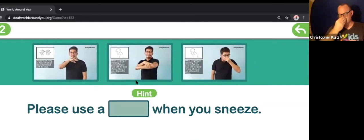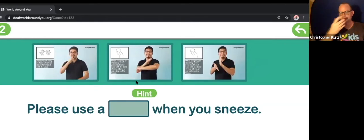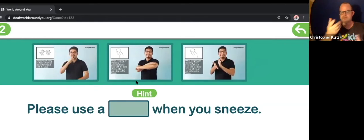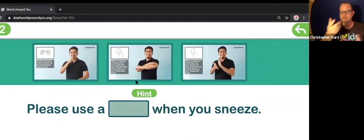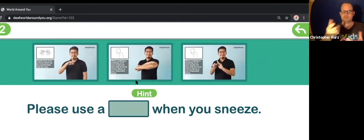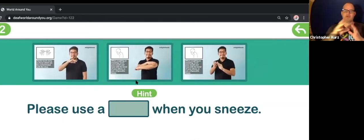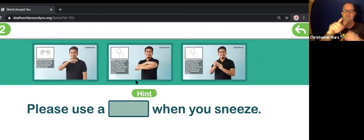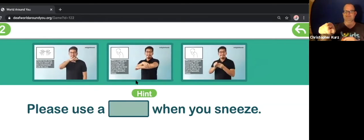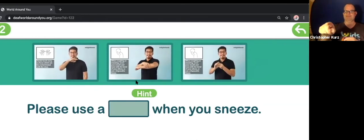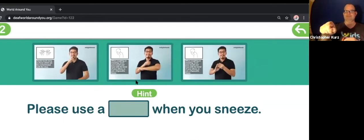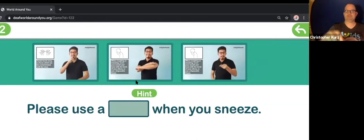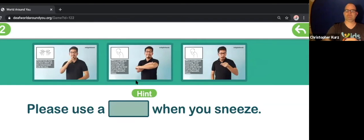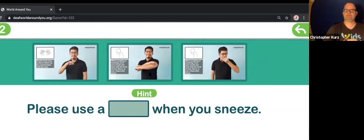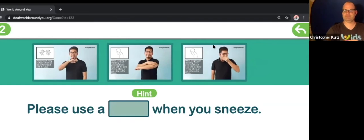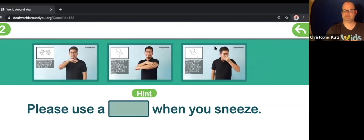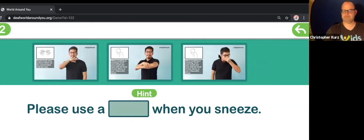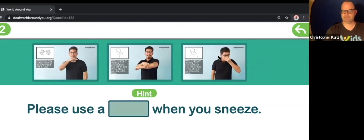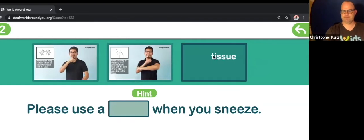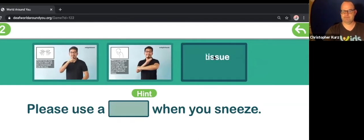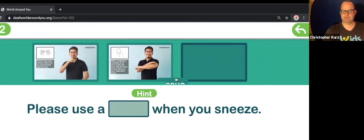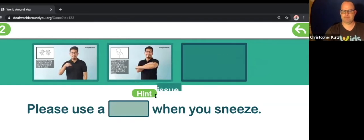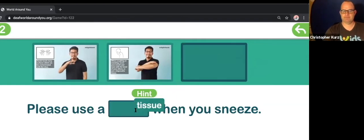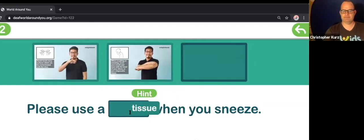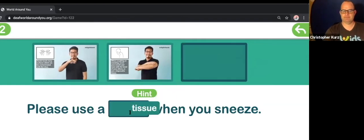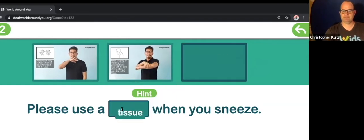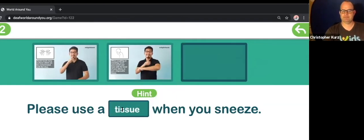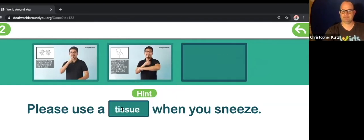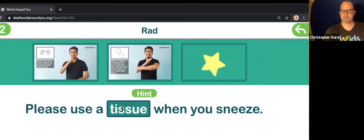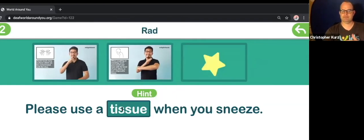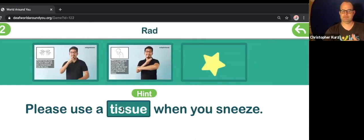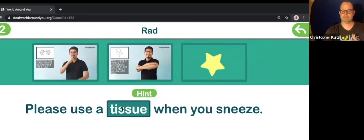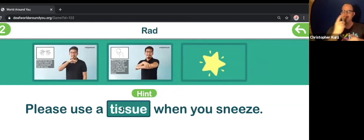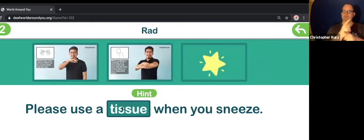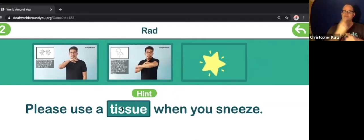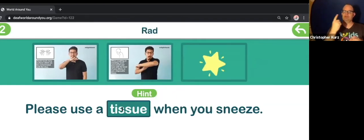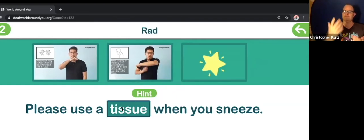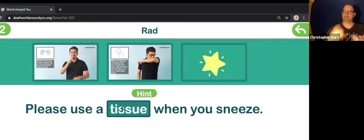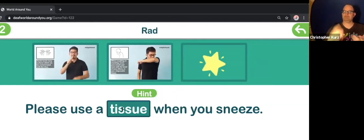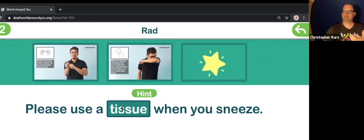this term already. We see three options. One is correct. One is "tissue,"